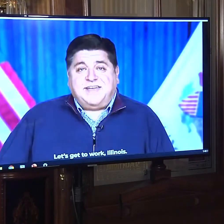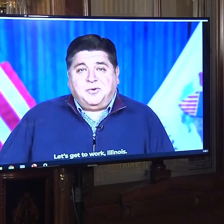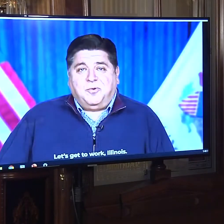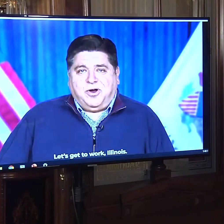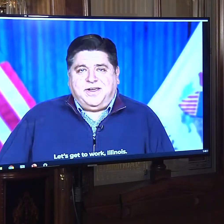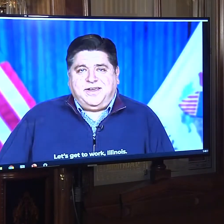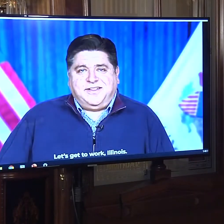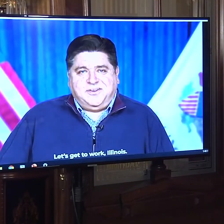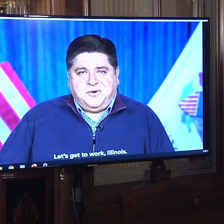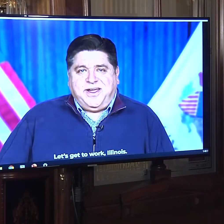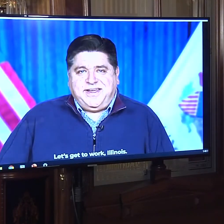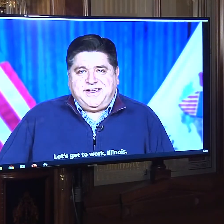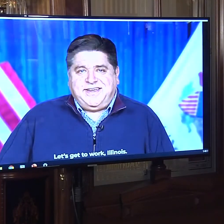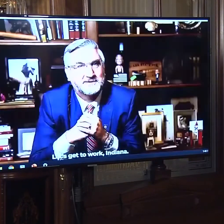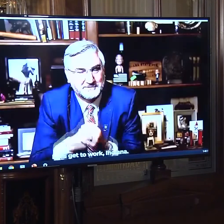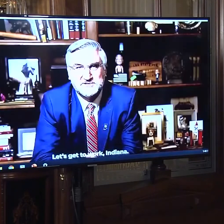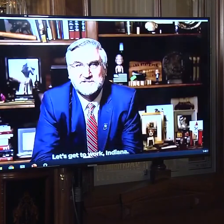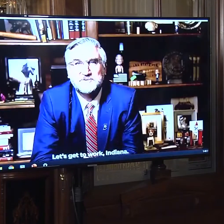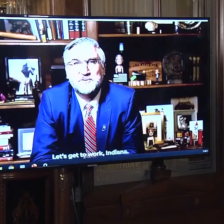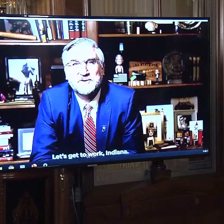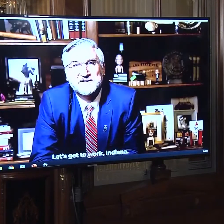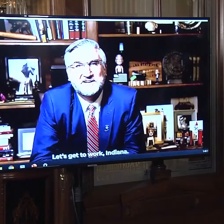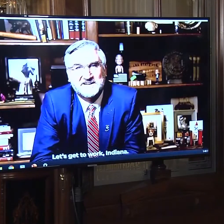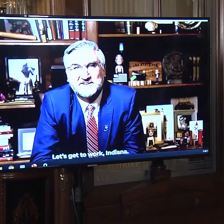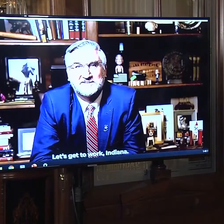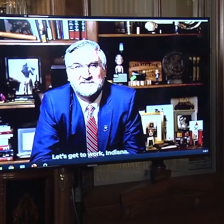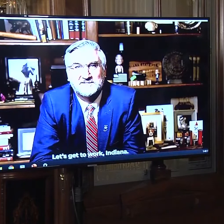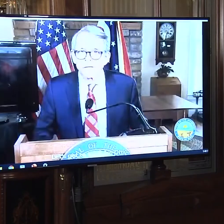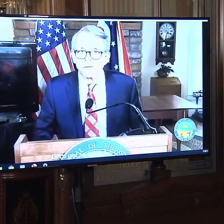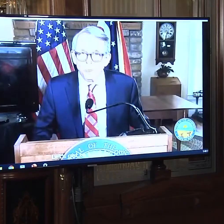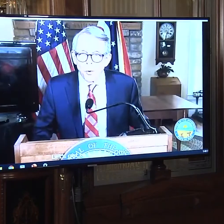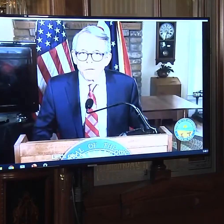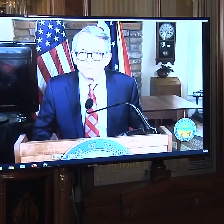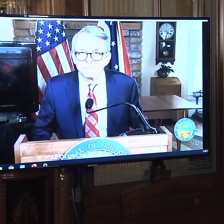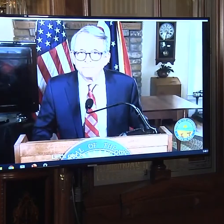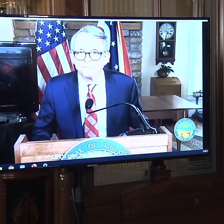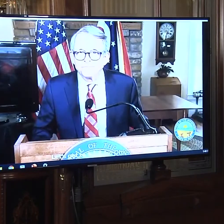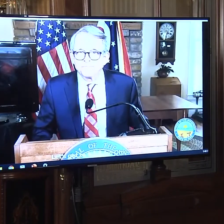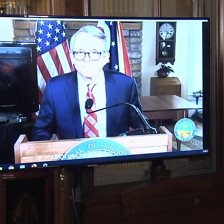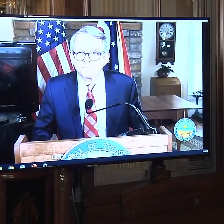COVID-19 WHEN WE UNITE TOGETHER. LET'S GET TO WORK, KENTUCKY. MASK UP, MINNESOTA.